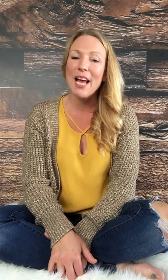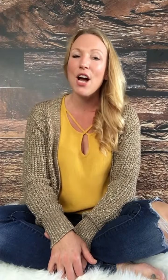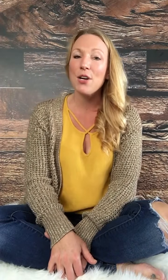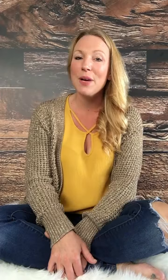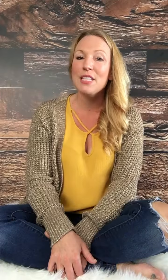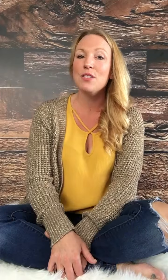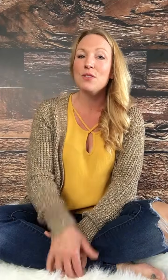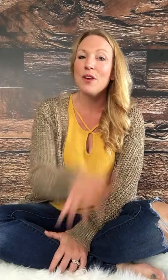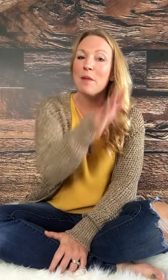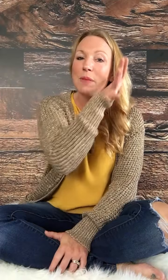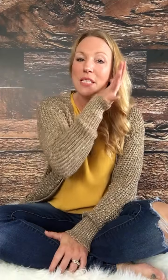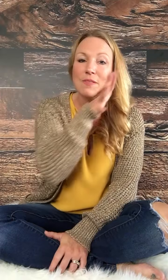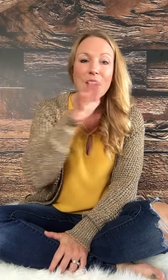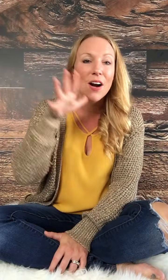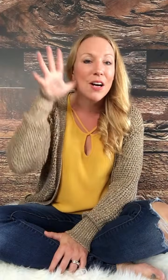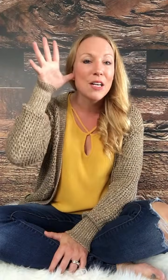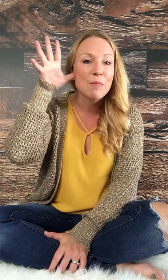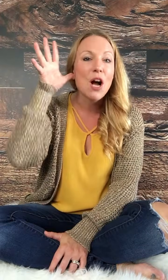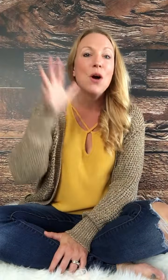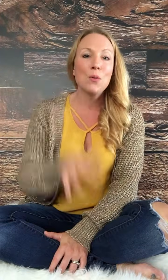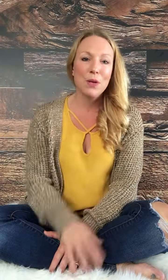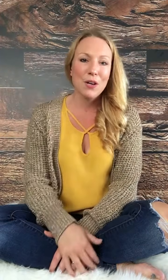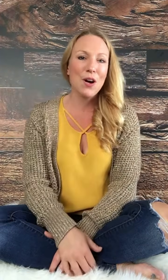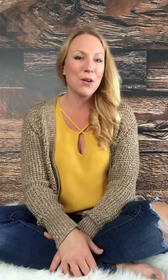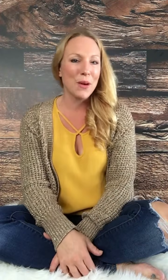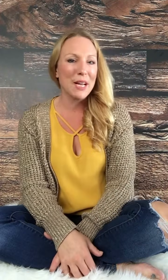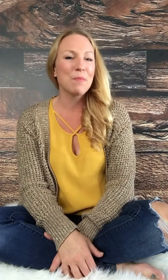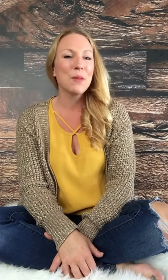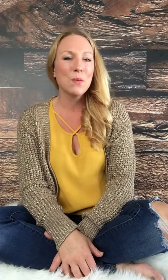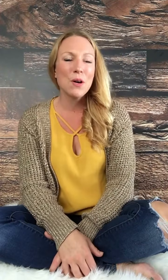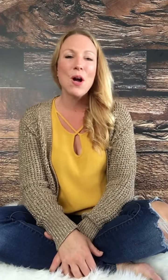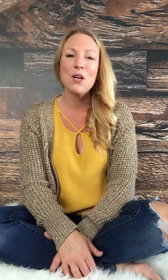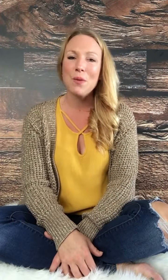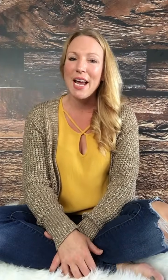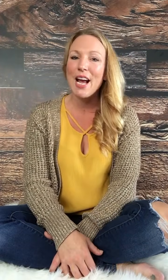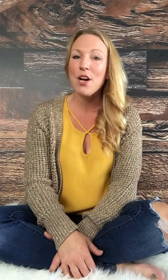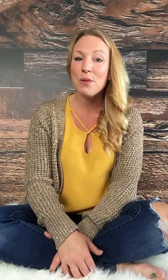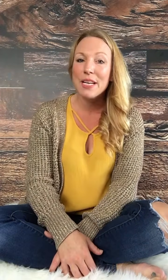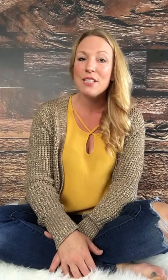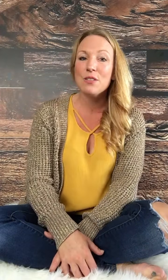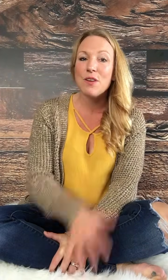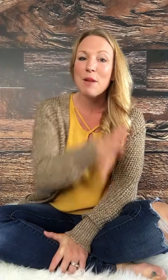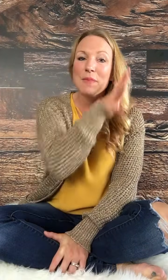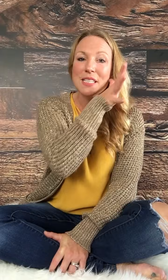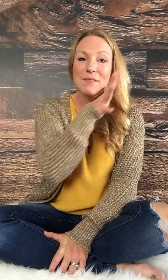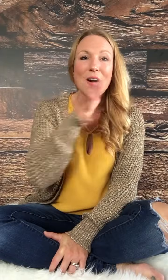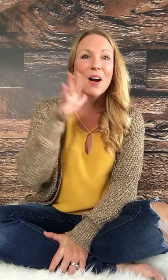on our way to Grandpa's FARM. We're on our way, we're on our way, on our way to Grandpa's FARM.